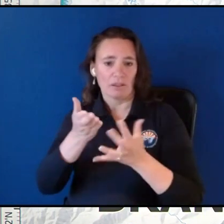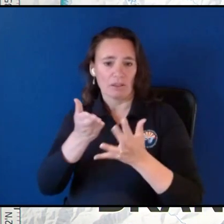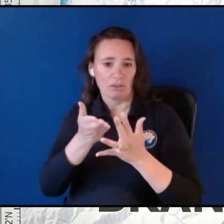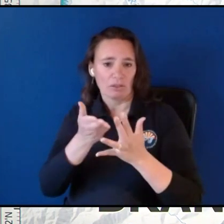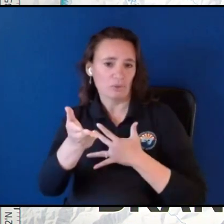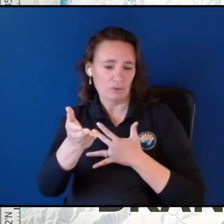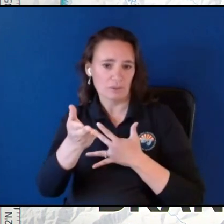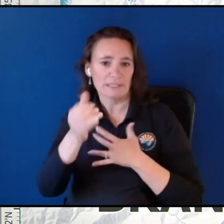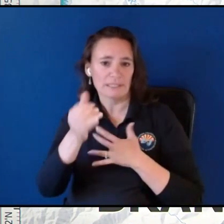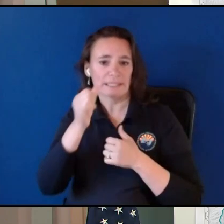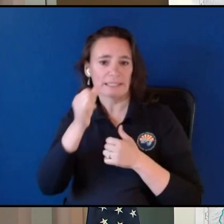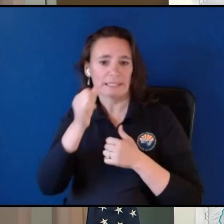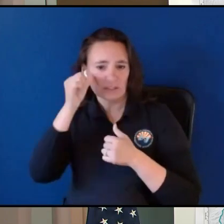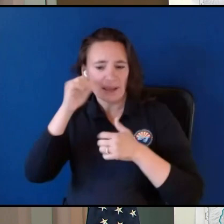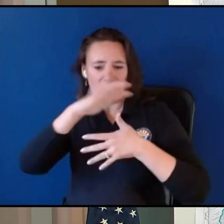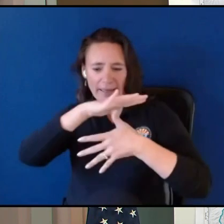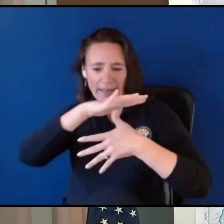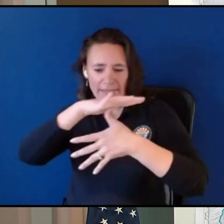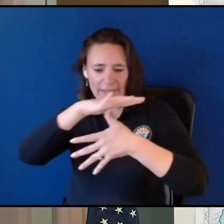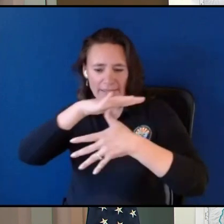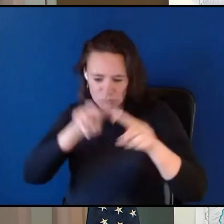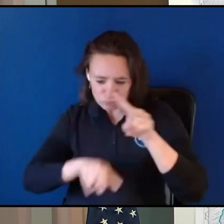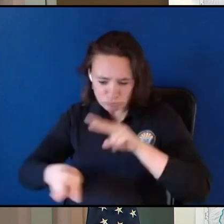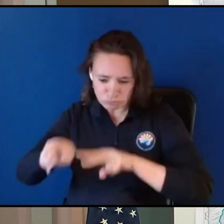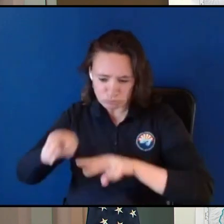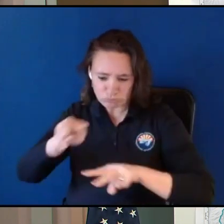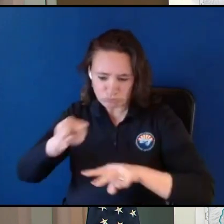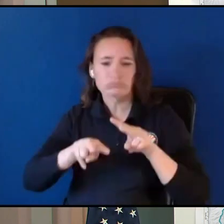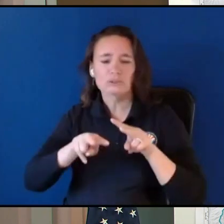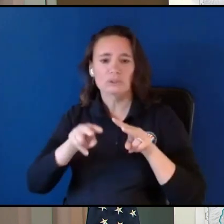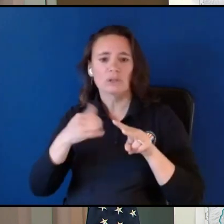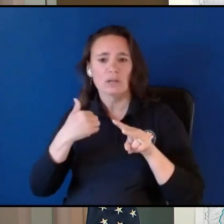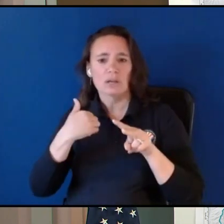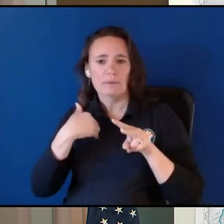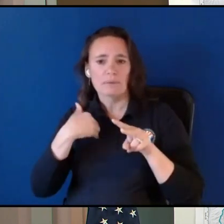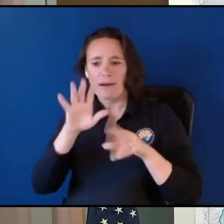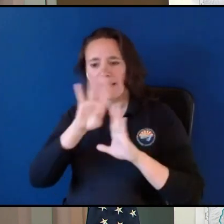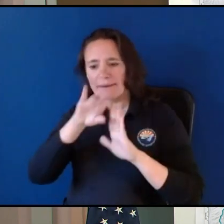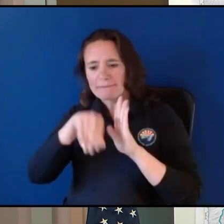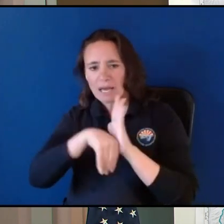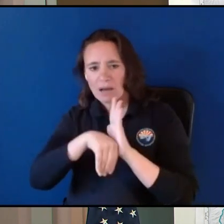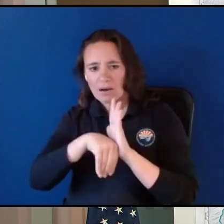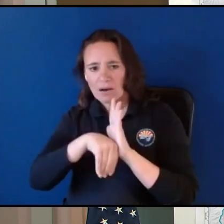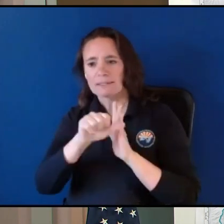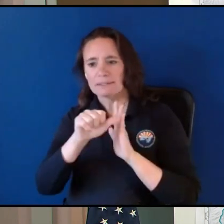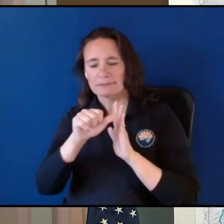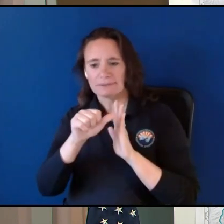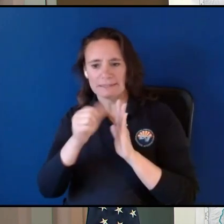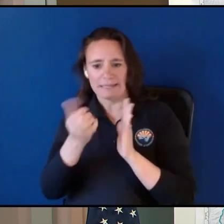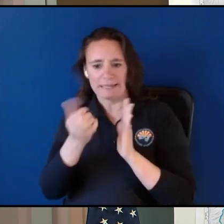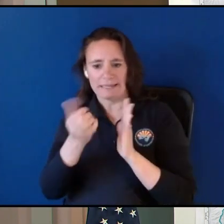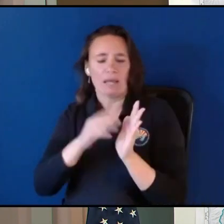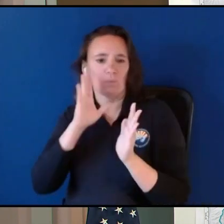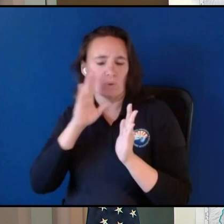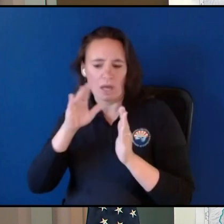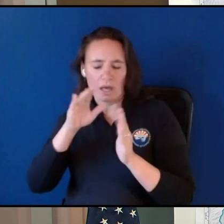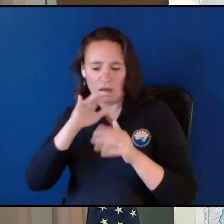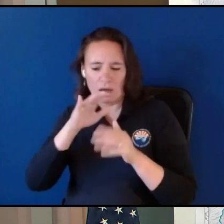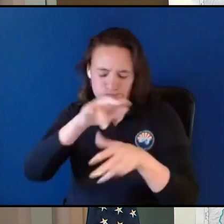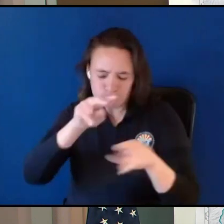helicopter today in about a 30 minutes. So, we have another crew member heading up. We want to validate because it's about ten miles a line that we have to put in. So,